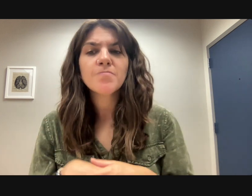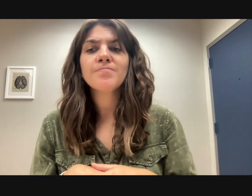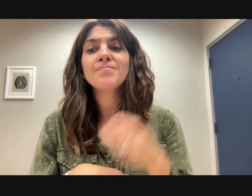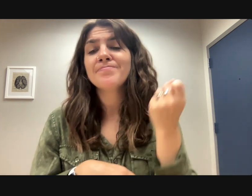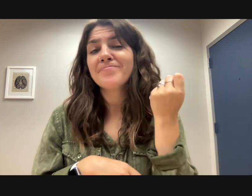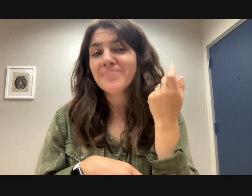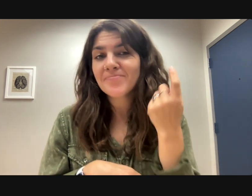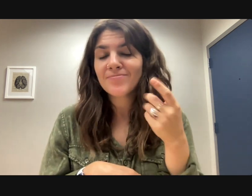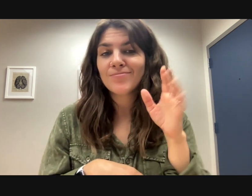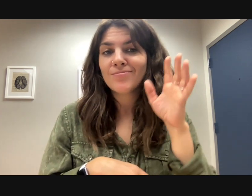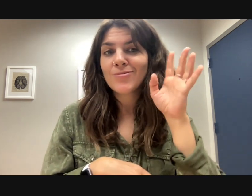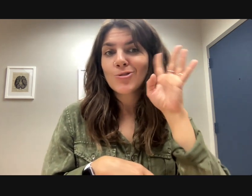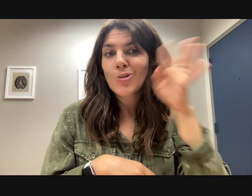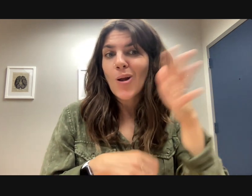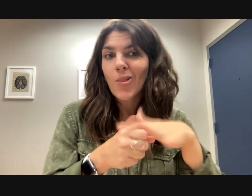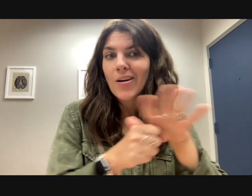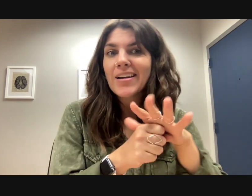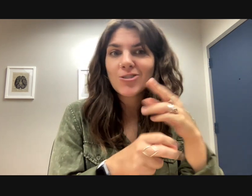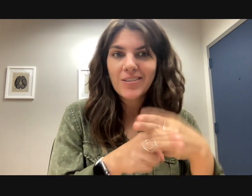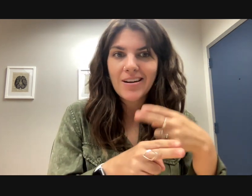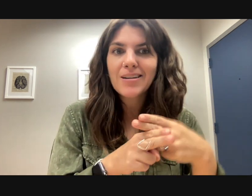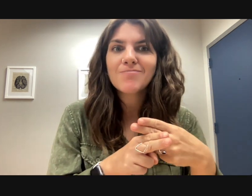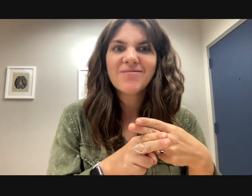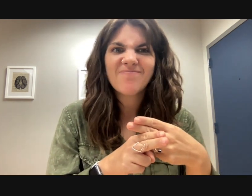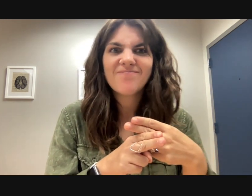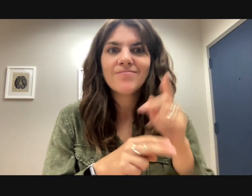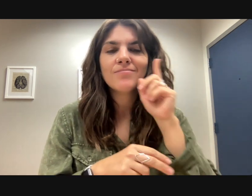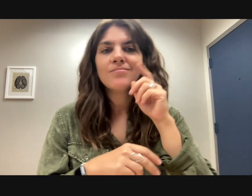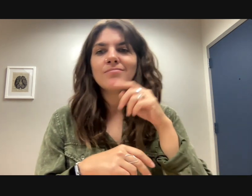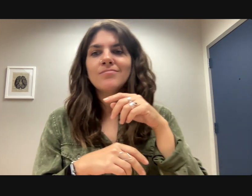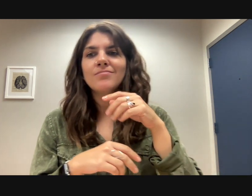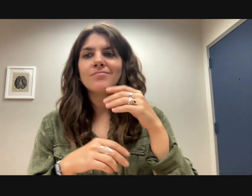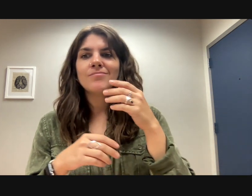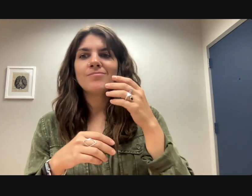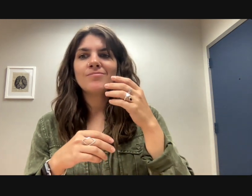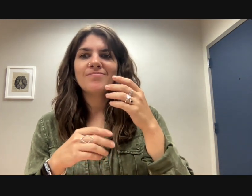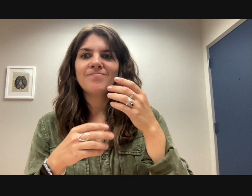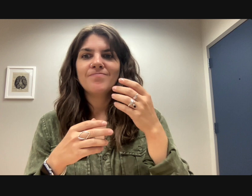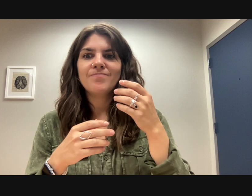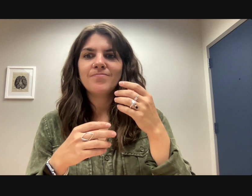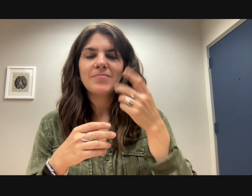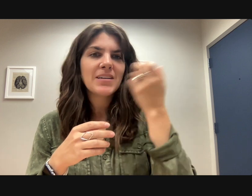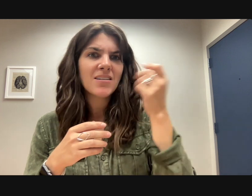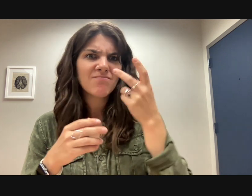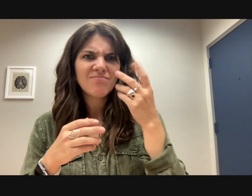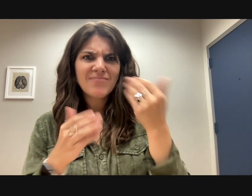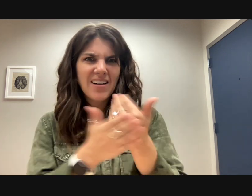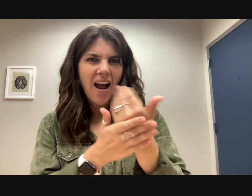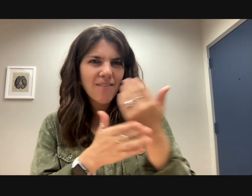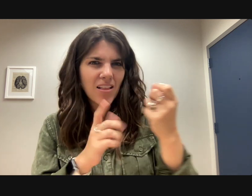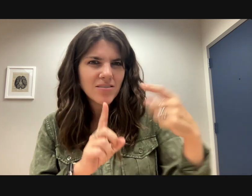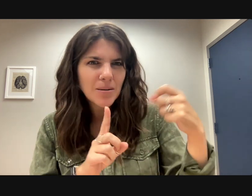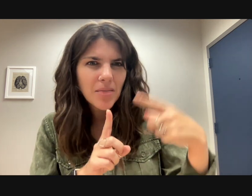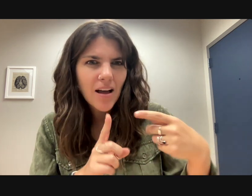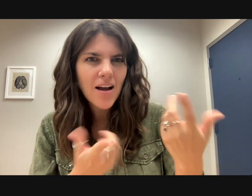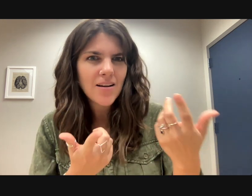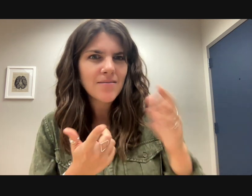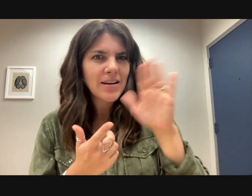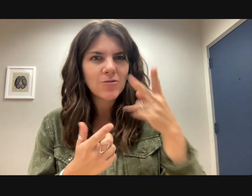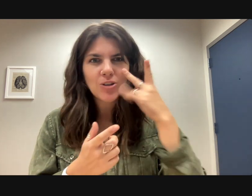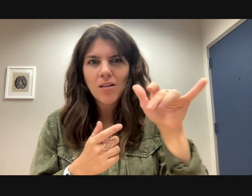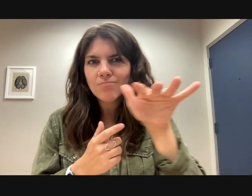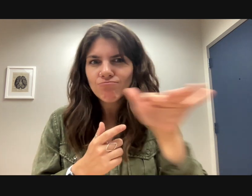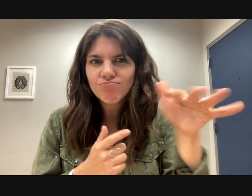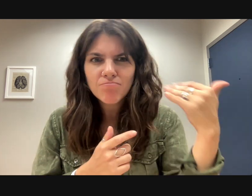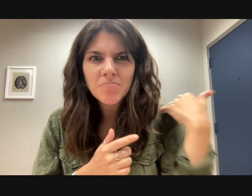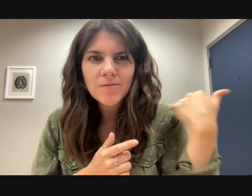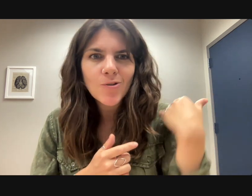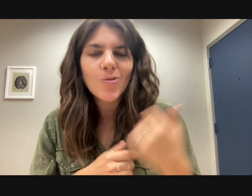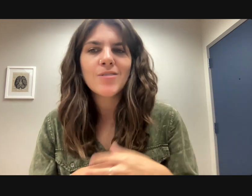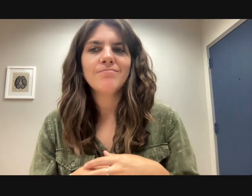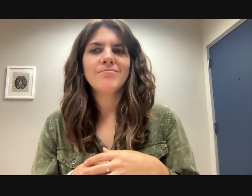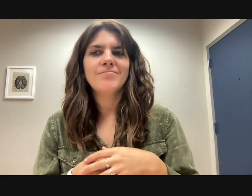However, Pseudo location names are novel stimuli. Participants never saw these names fingerspelled before.